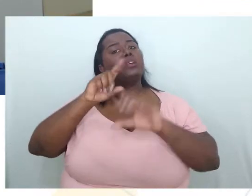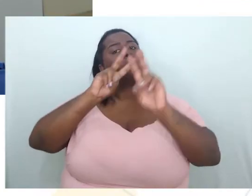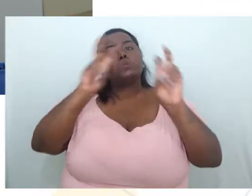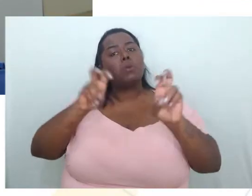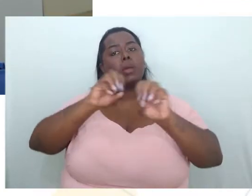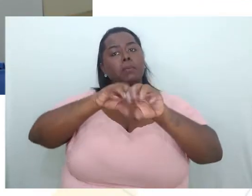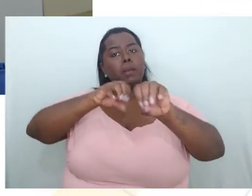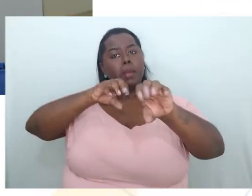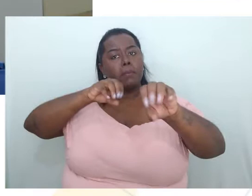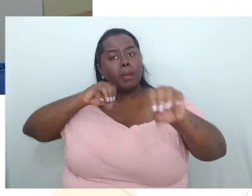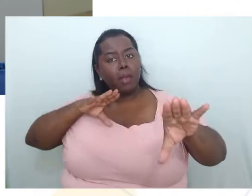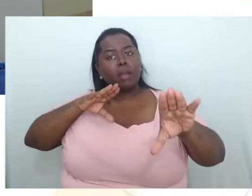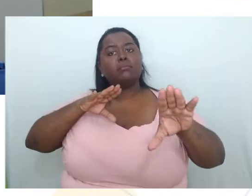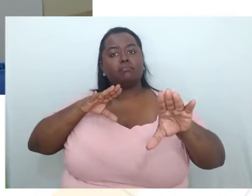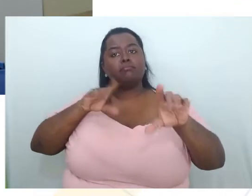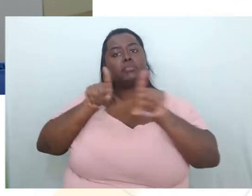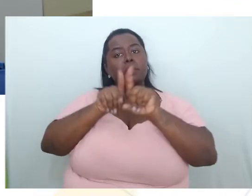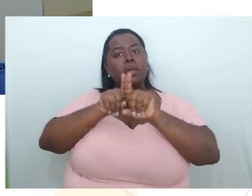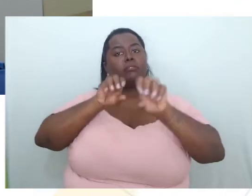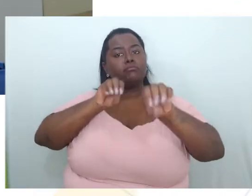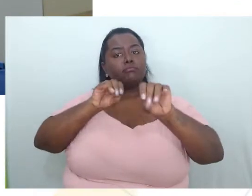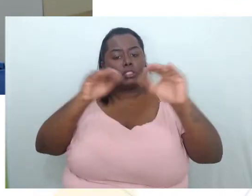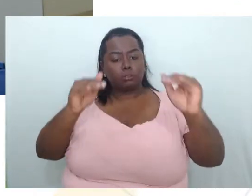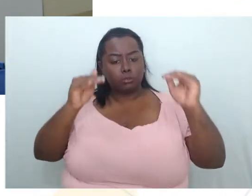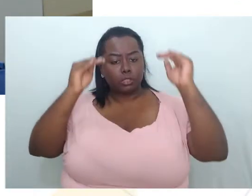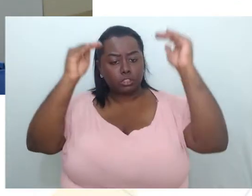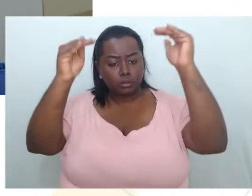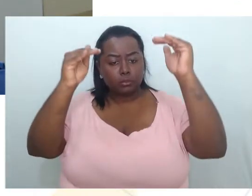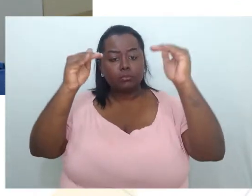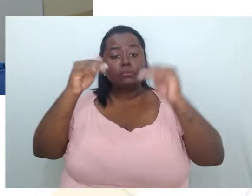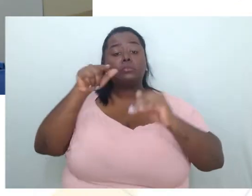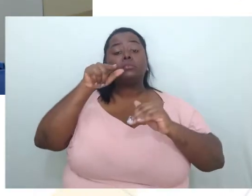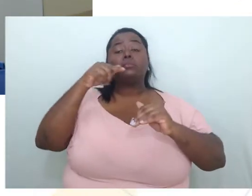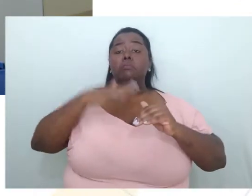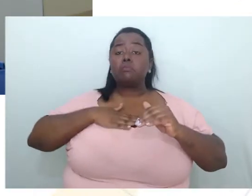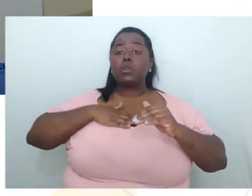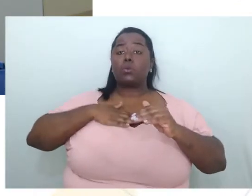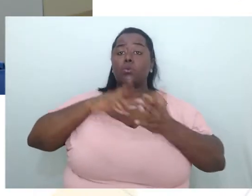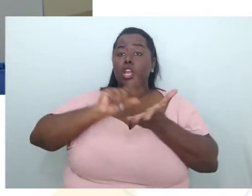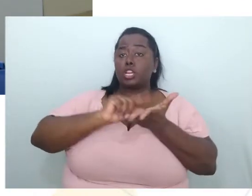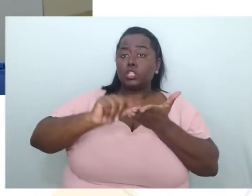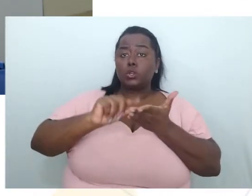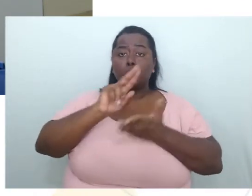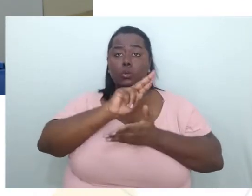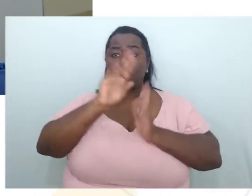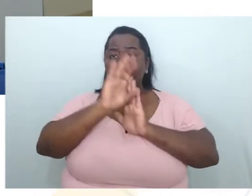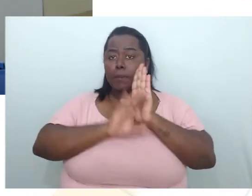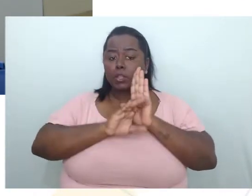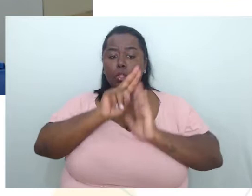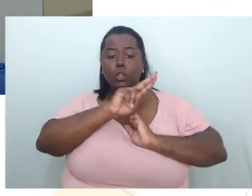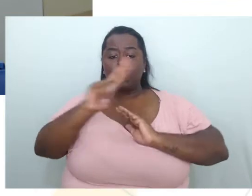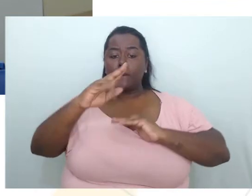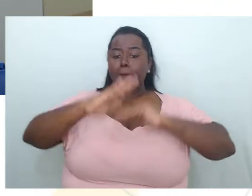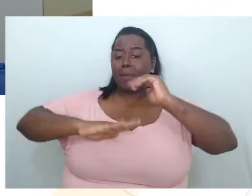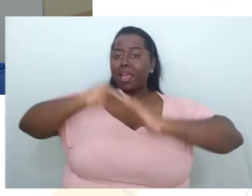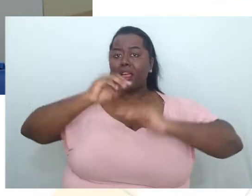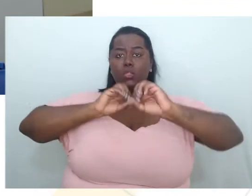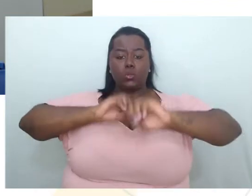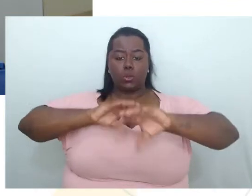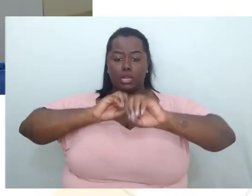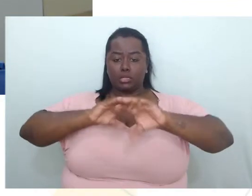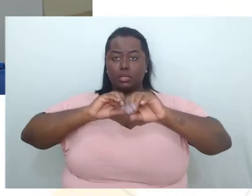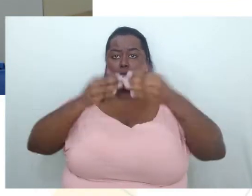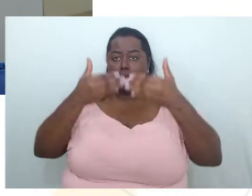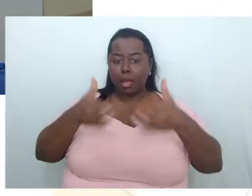was called "Open Educational Practice: caveat emptor", which basically meant